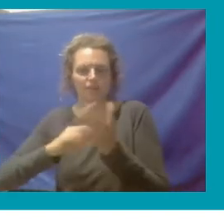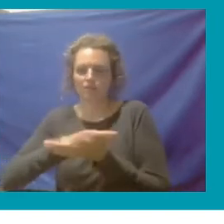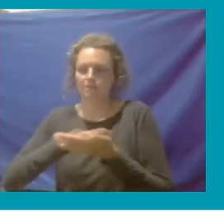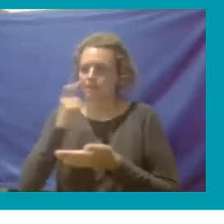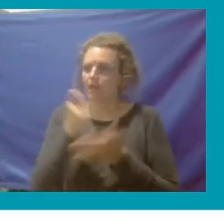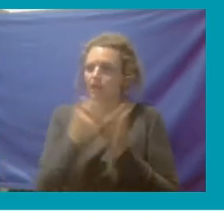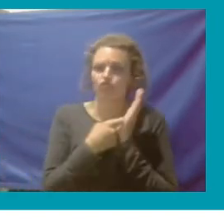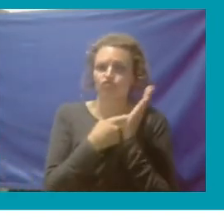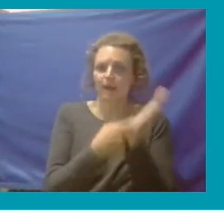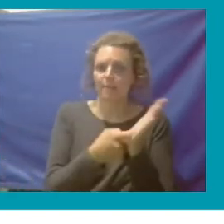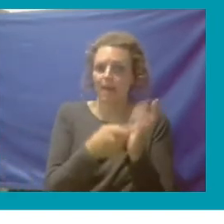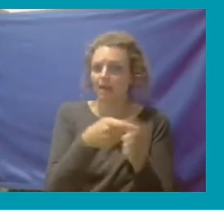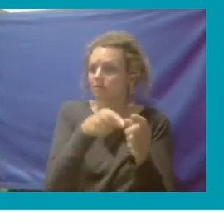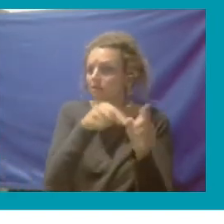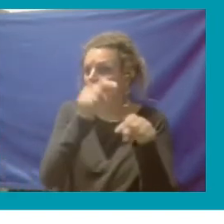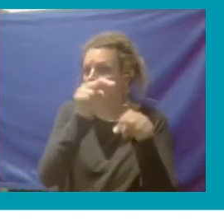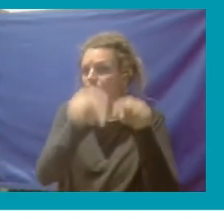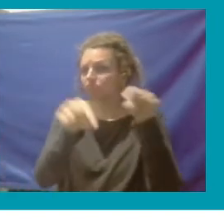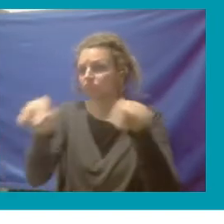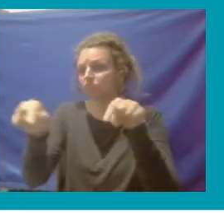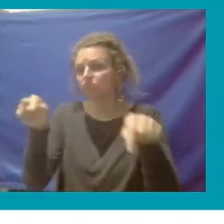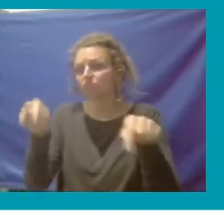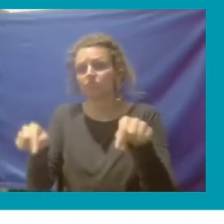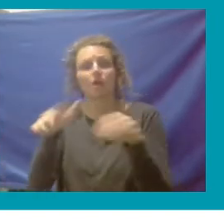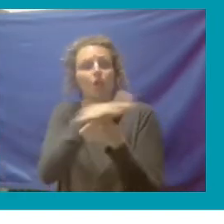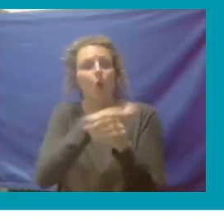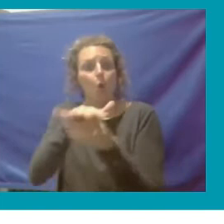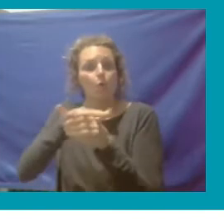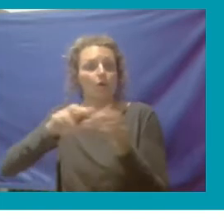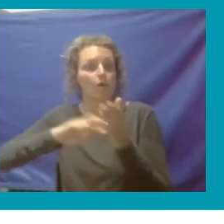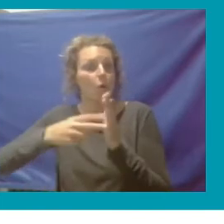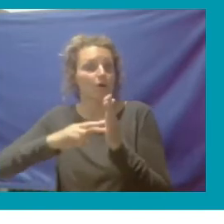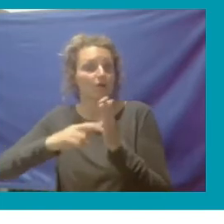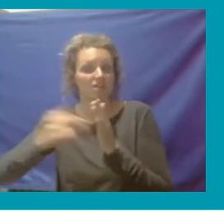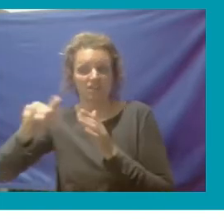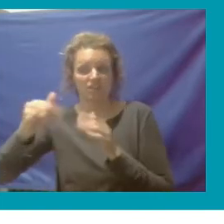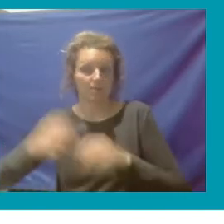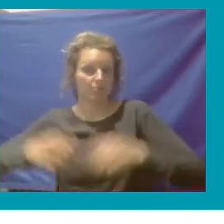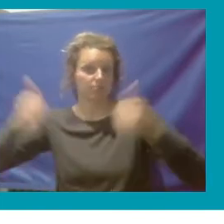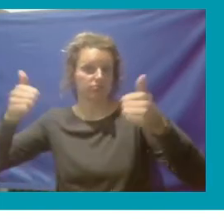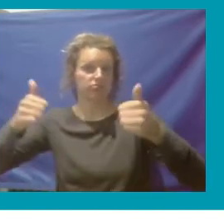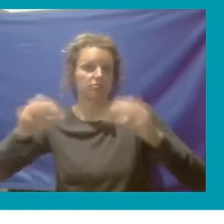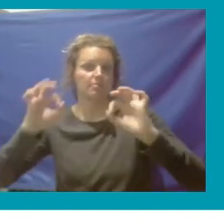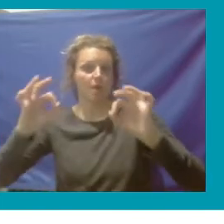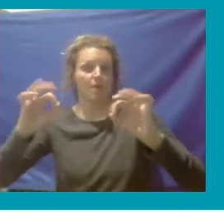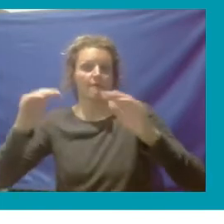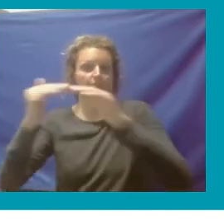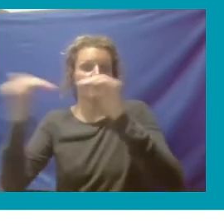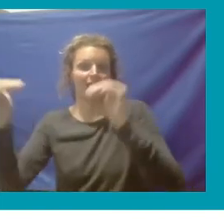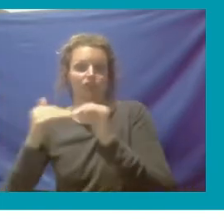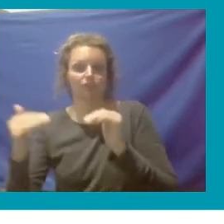out then they are more than happy to come back to us and we will figure out a second plan for them.